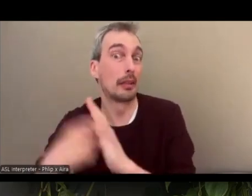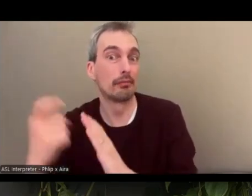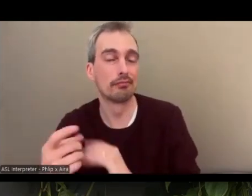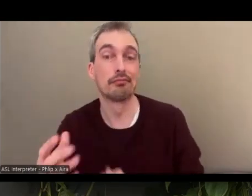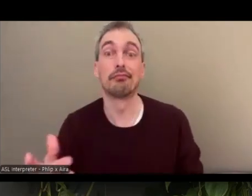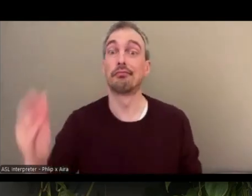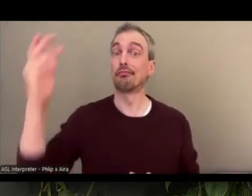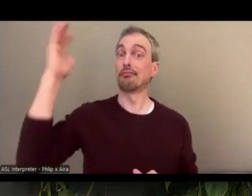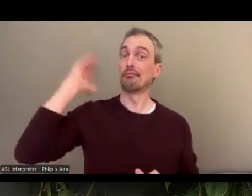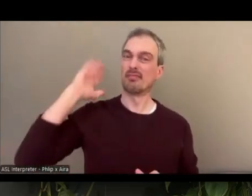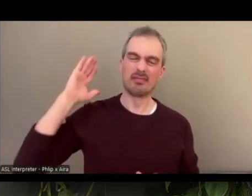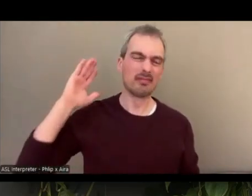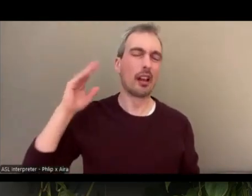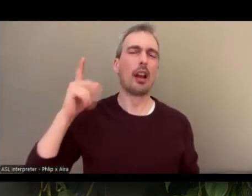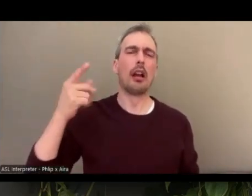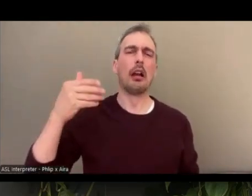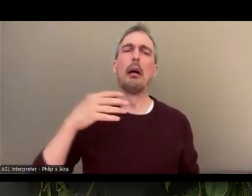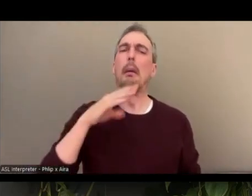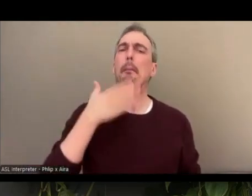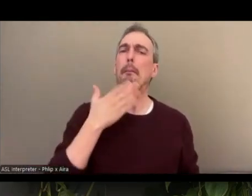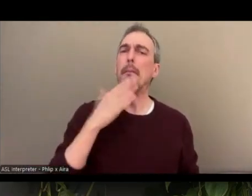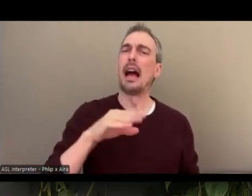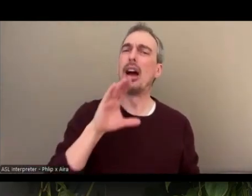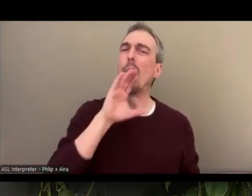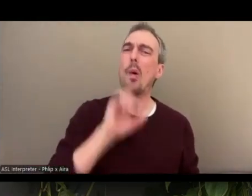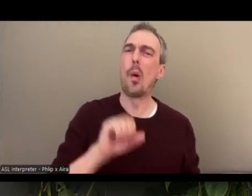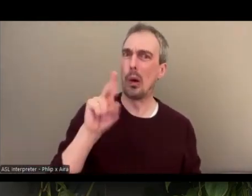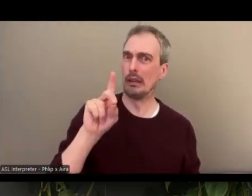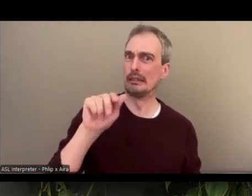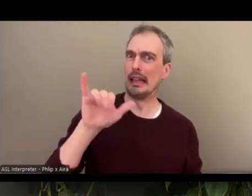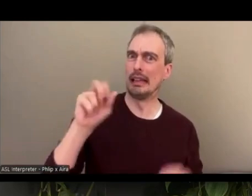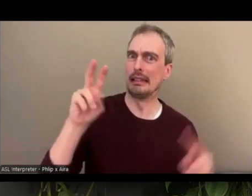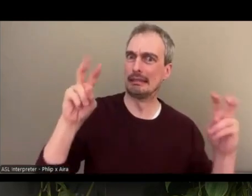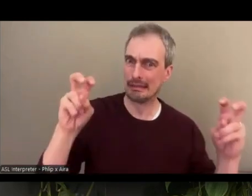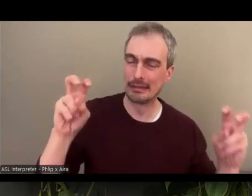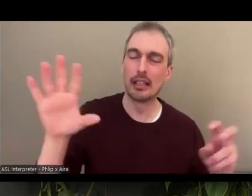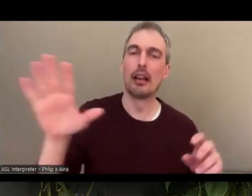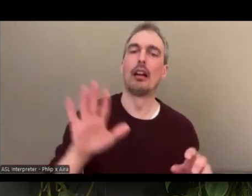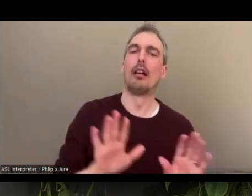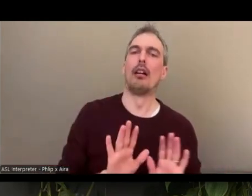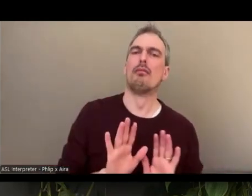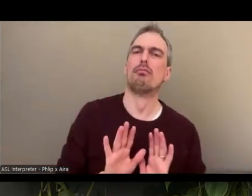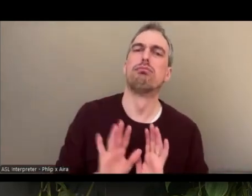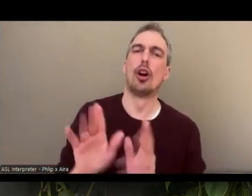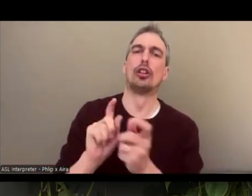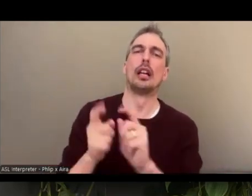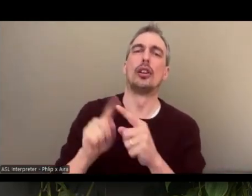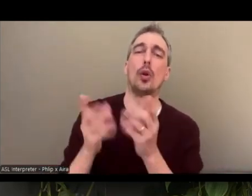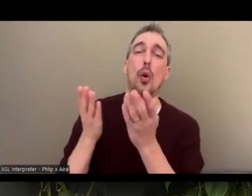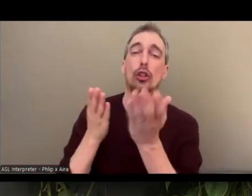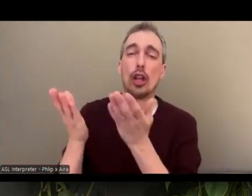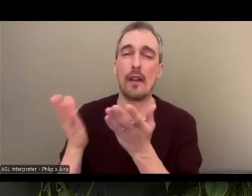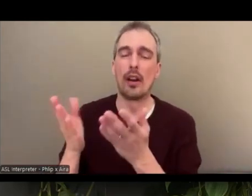a staging server, manually QA them, and then FTP the files to a production server. And I'm not gonna lie.